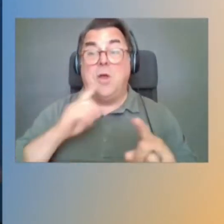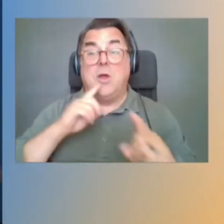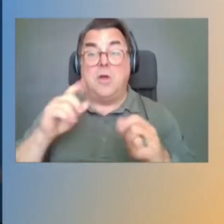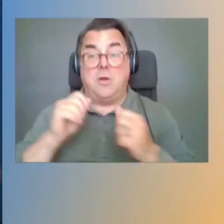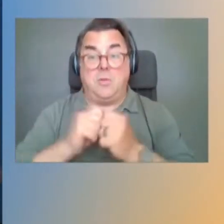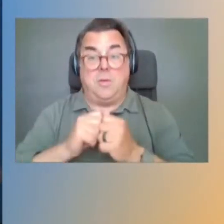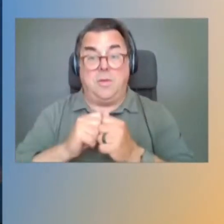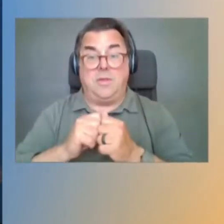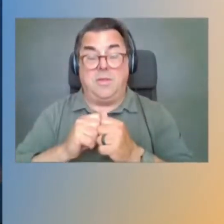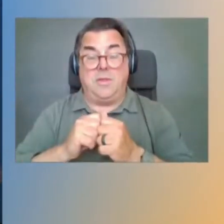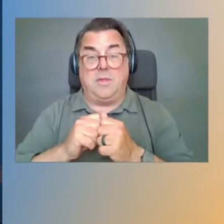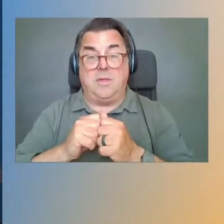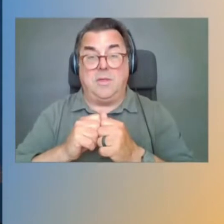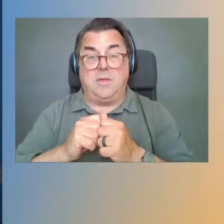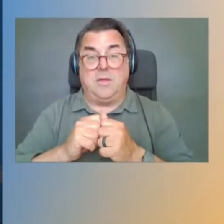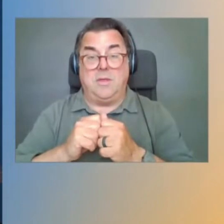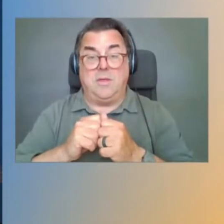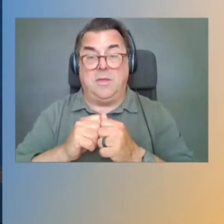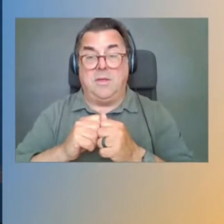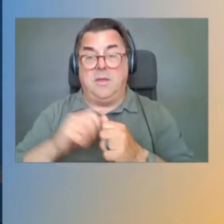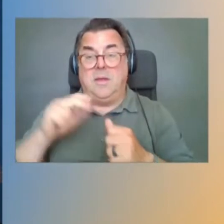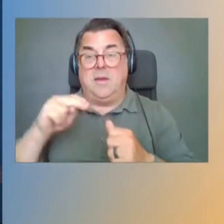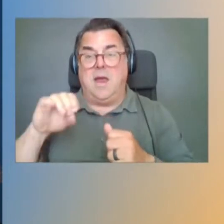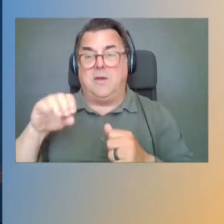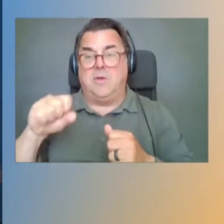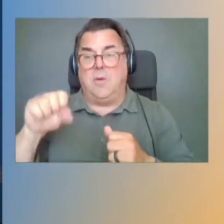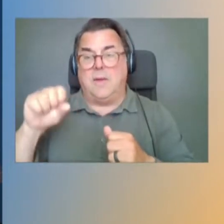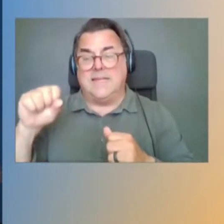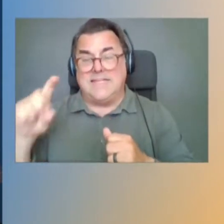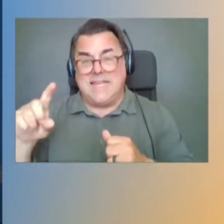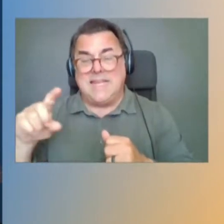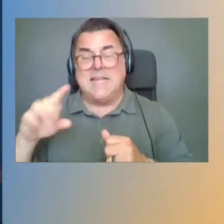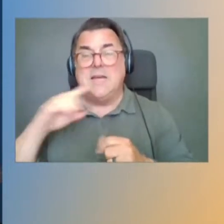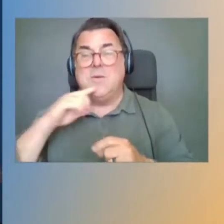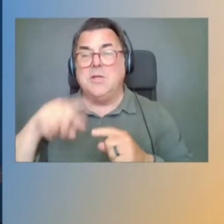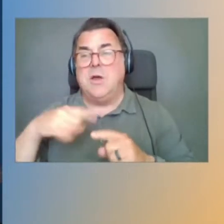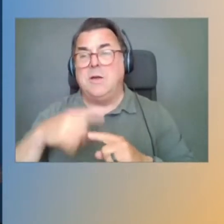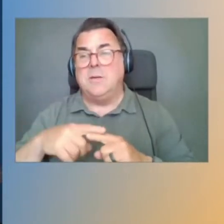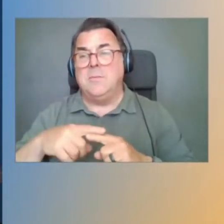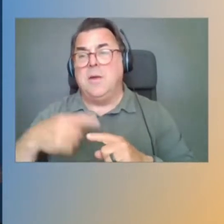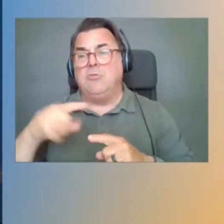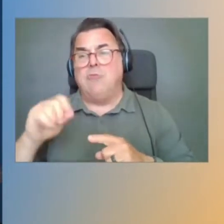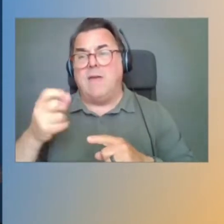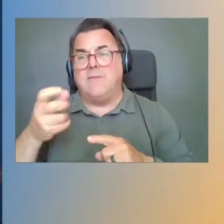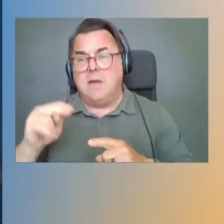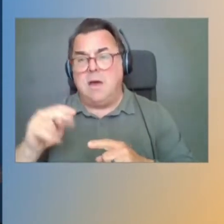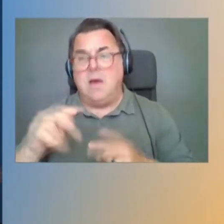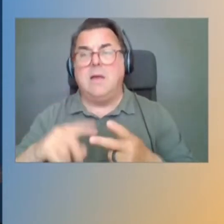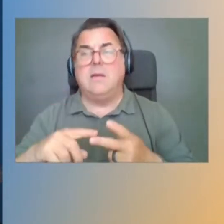talking about Nitro SSDs, we've talked about Graviton, and I think the next thing, logical thing is